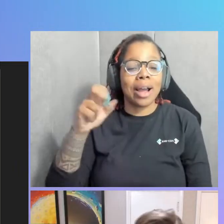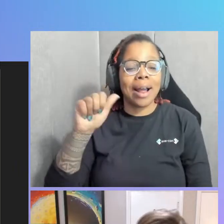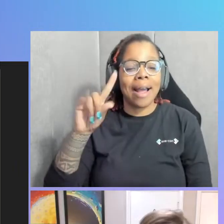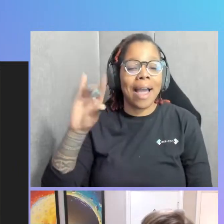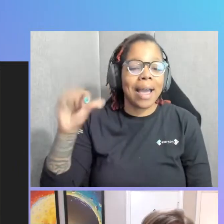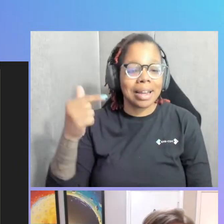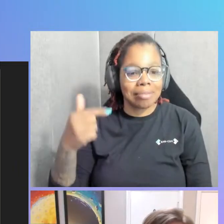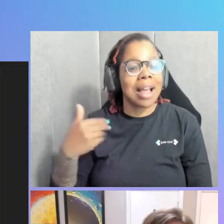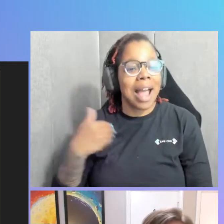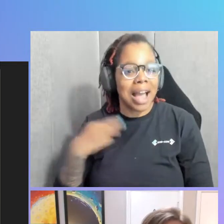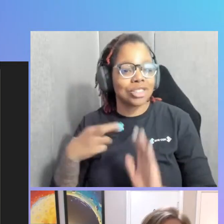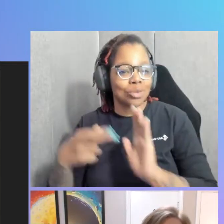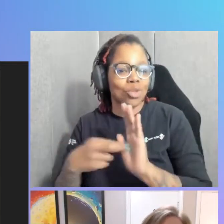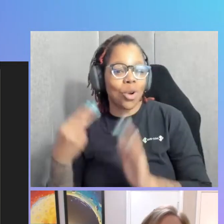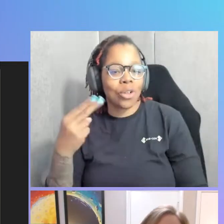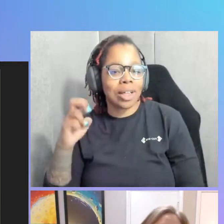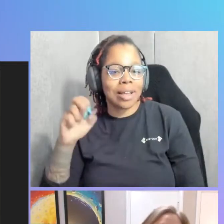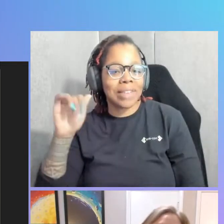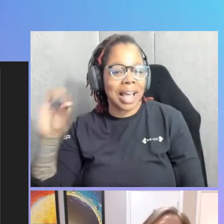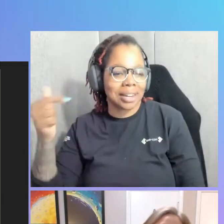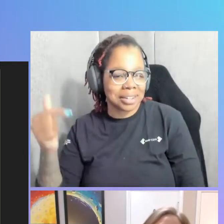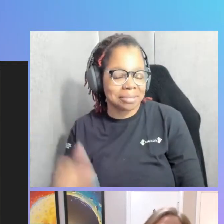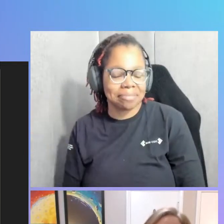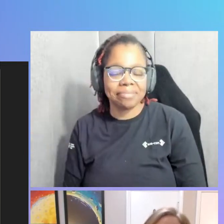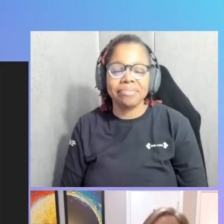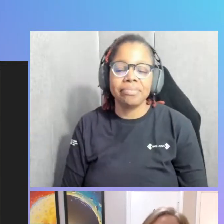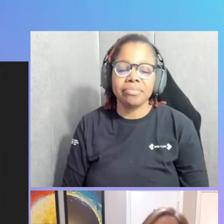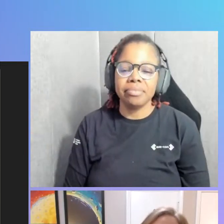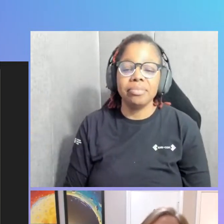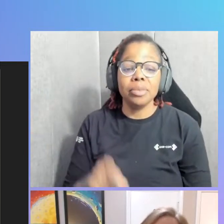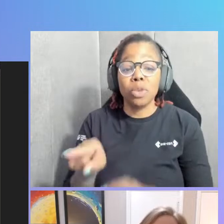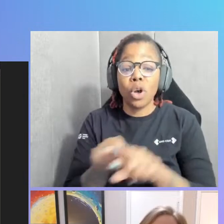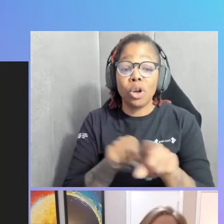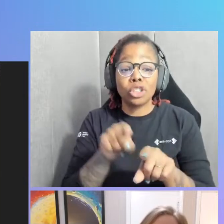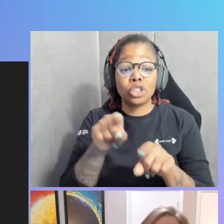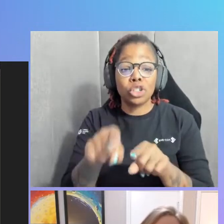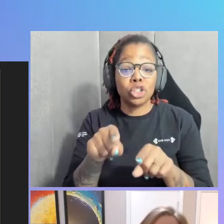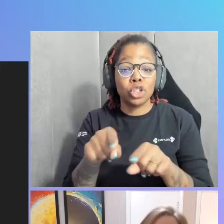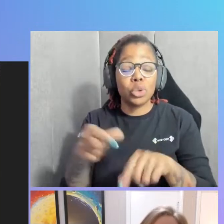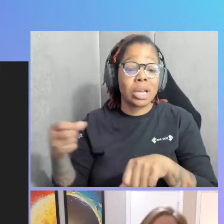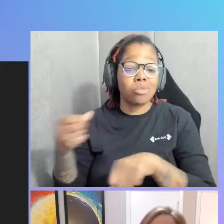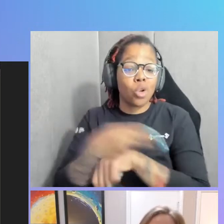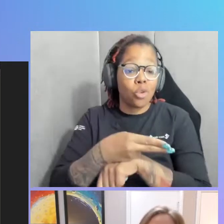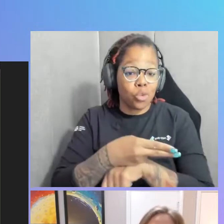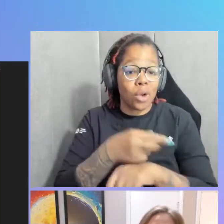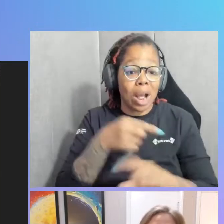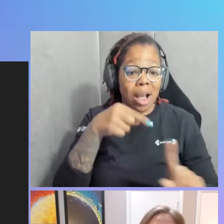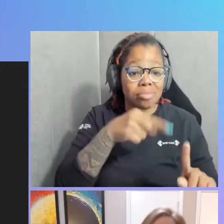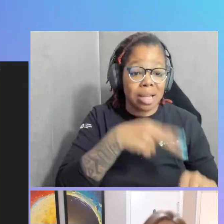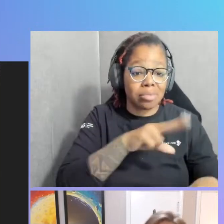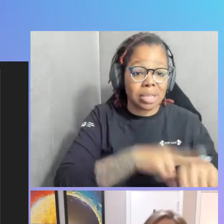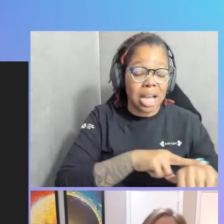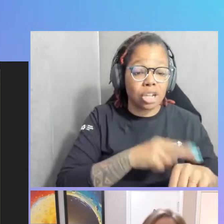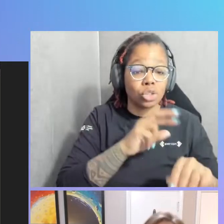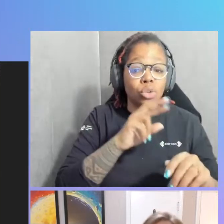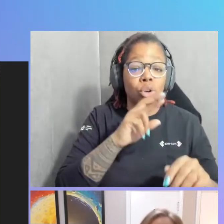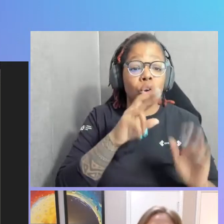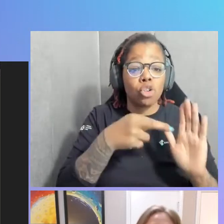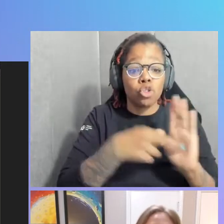heading, but you can also override the baked in role by